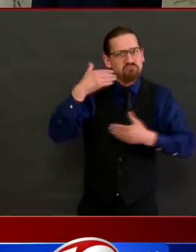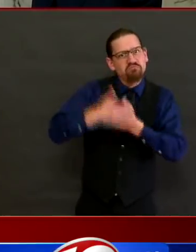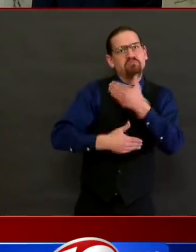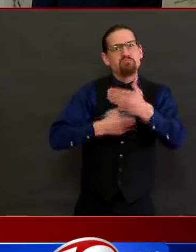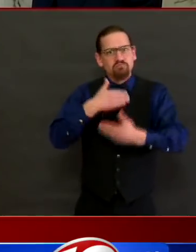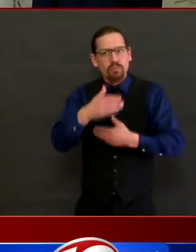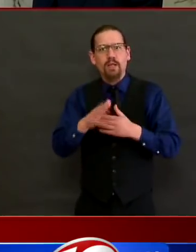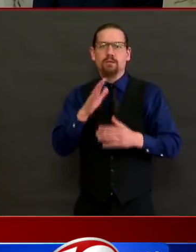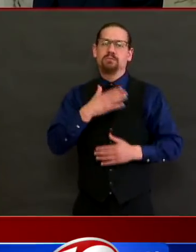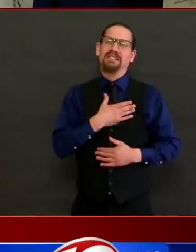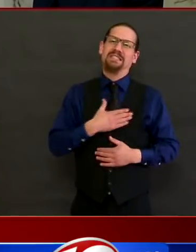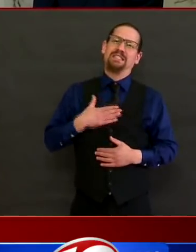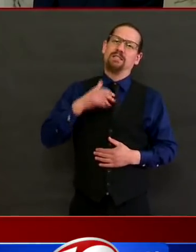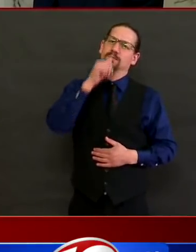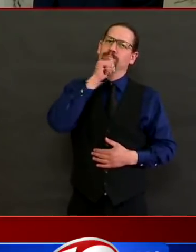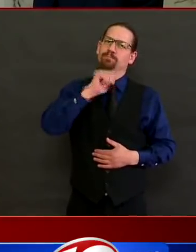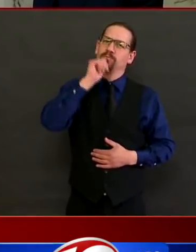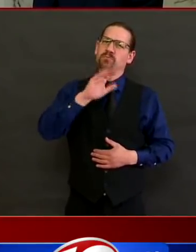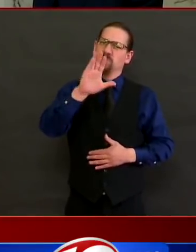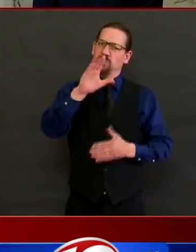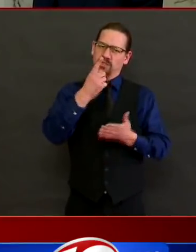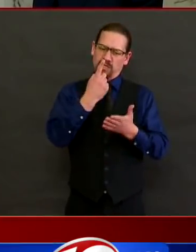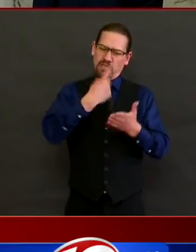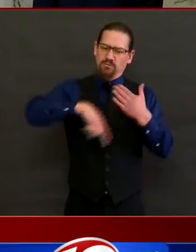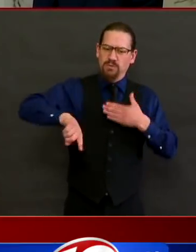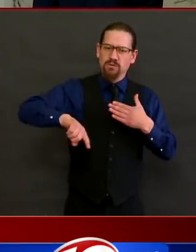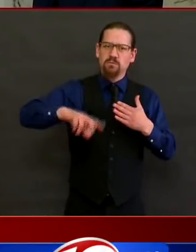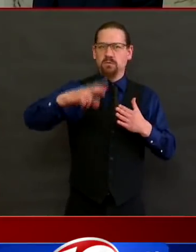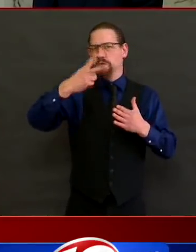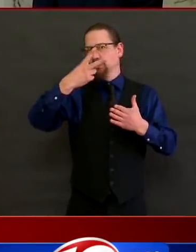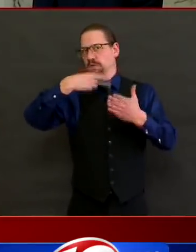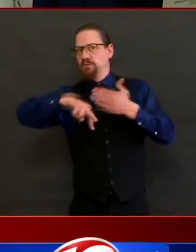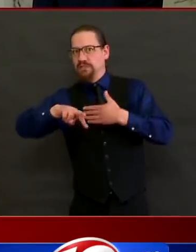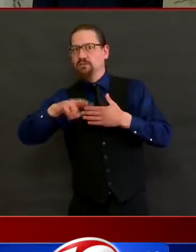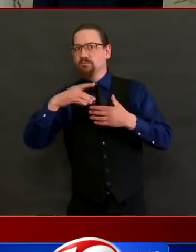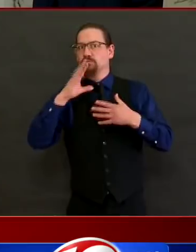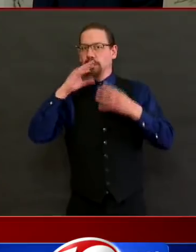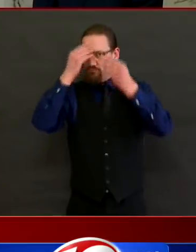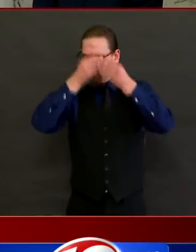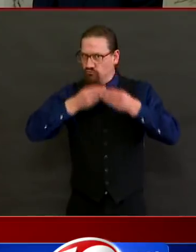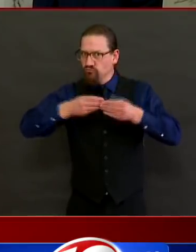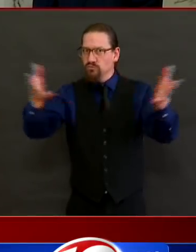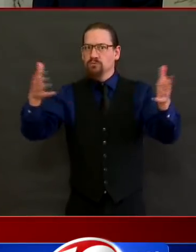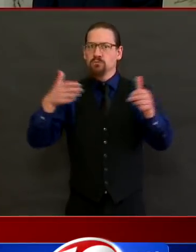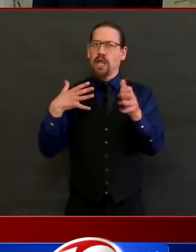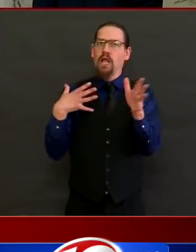YOU DESERVE AN OPPORTUNITY TO PLAN FOR THE LONG RUN. I AM ASKING YOU FOR ANOTHER WEEK OR SO BEFORE I CAN GIVE YOU THAT GUIDANCE.